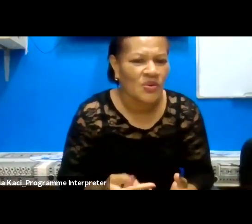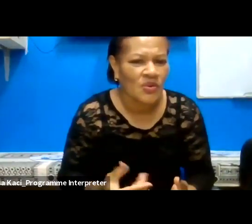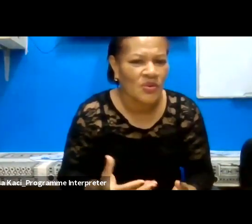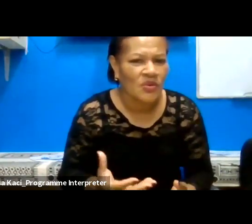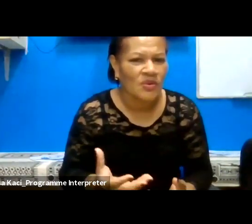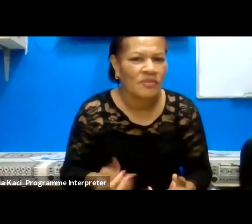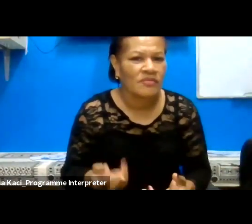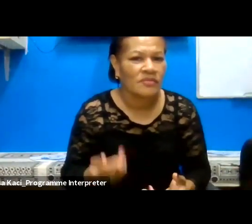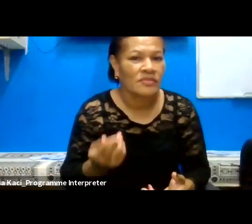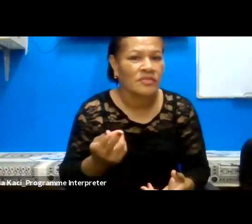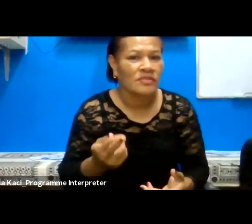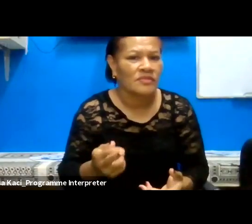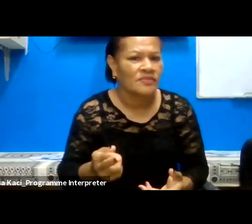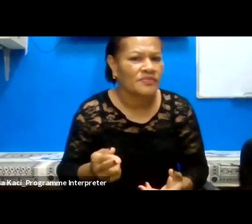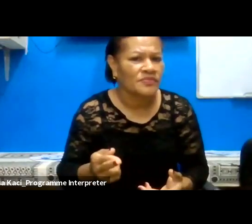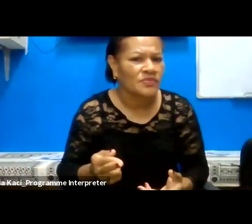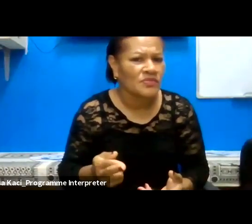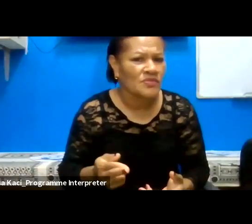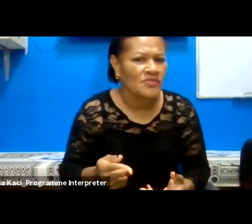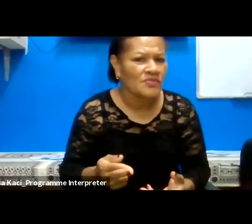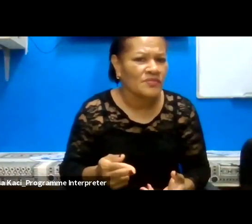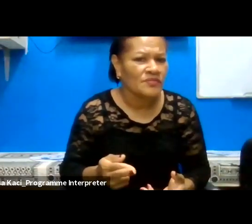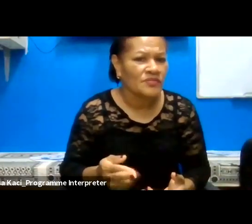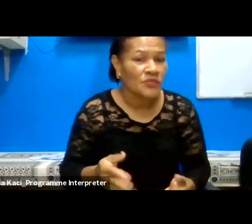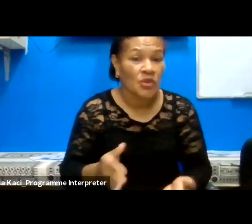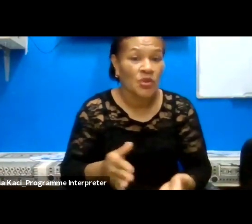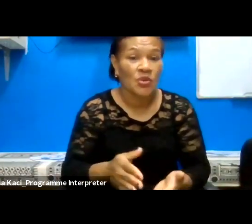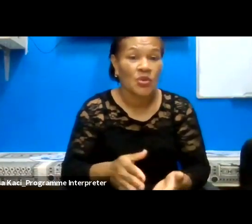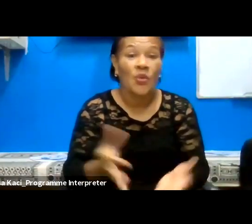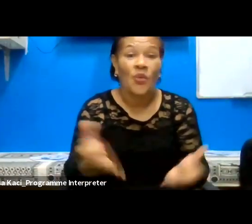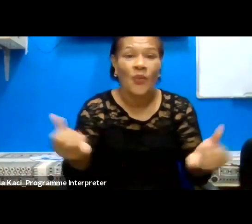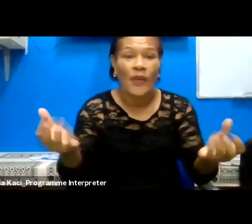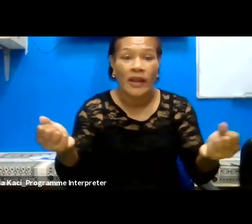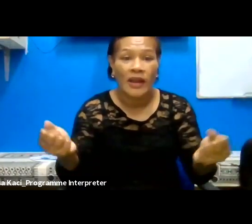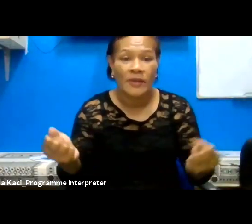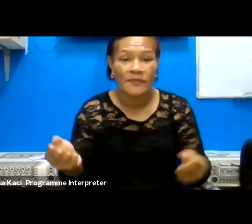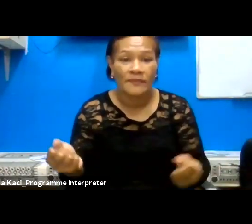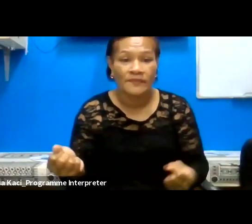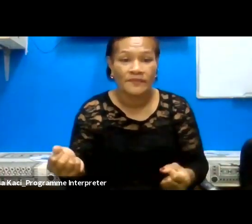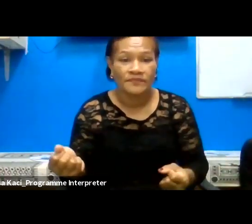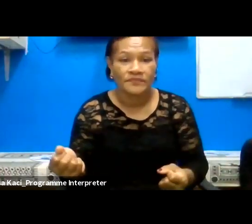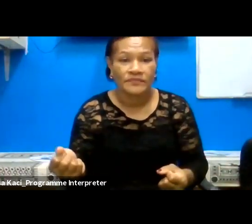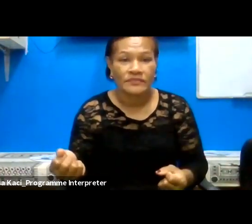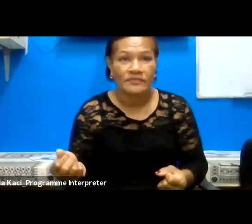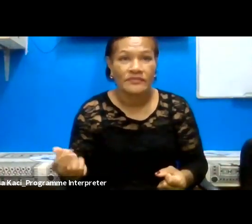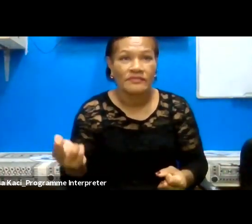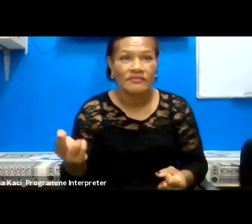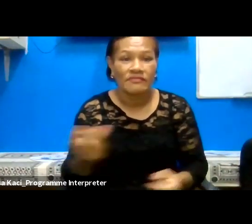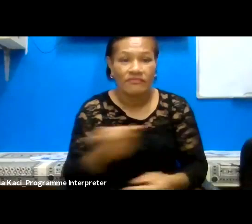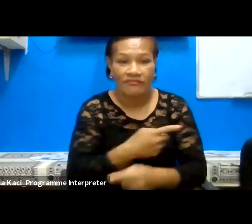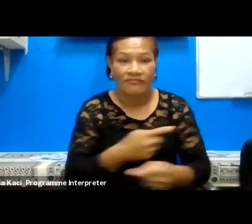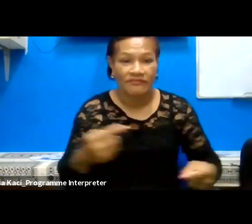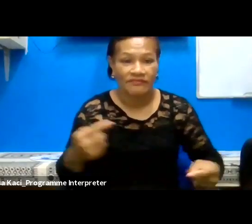language is important with a form of communication that we